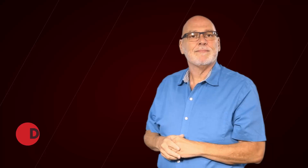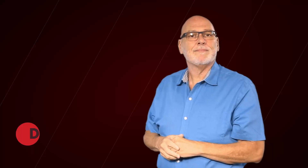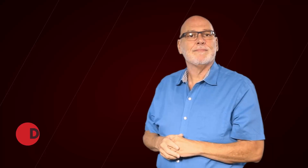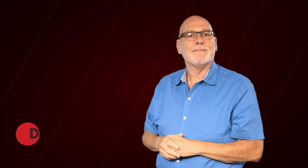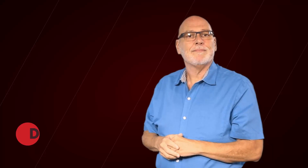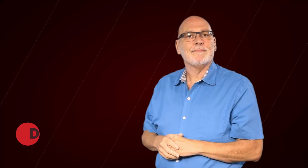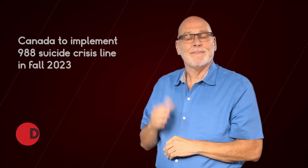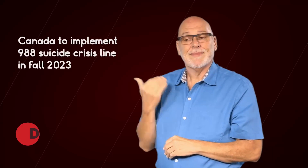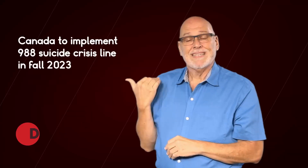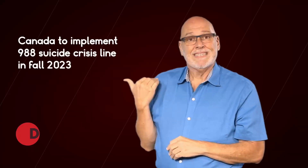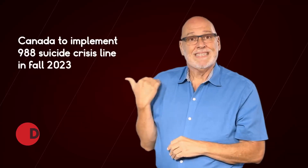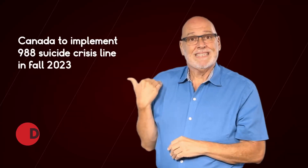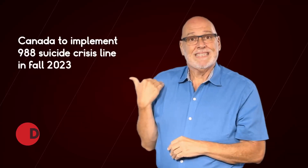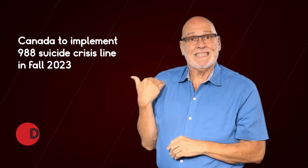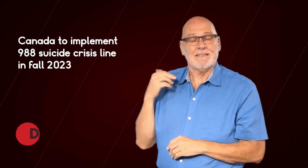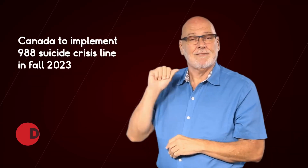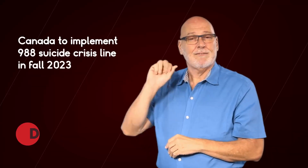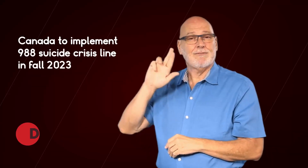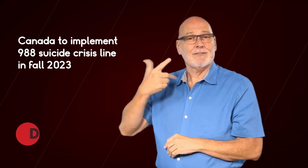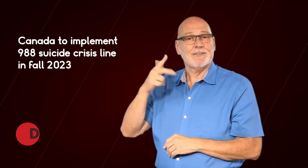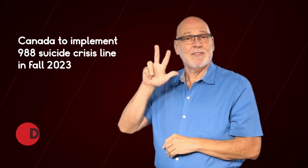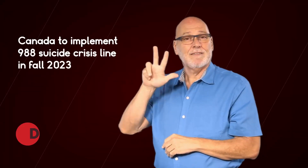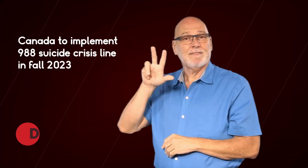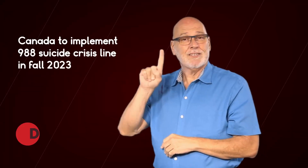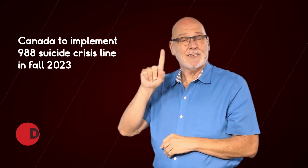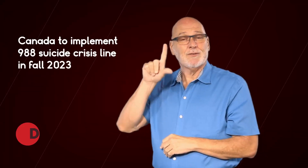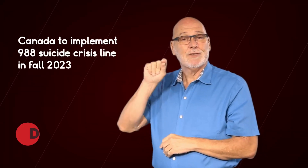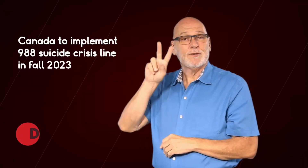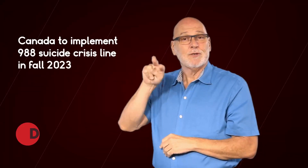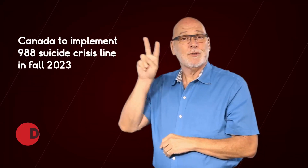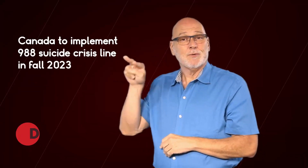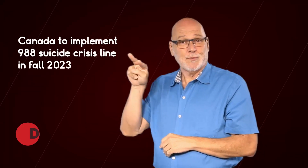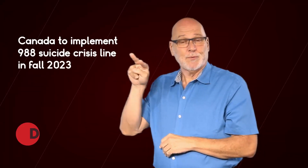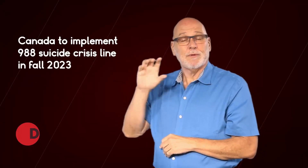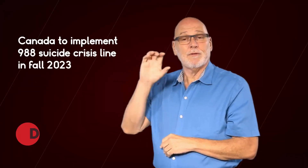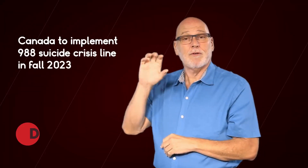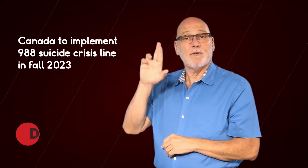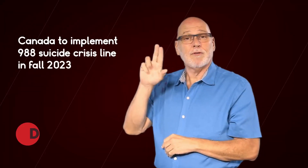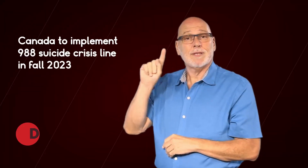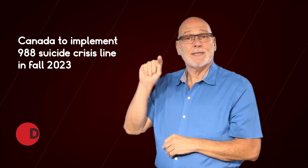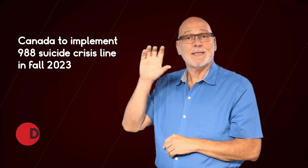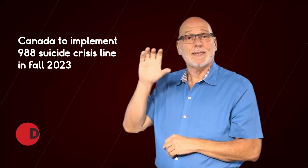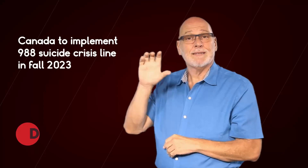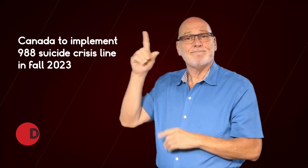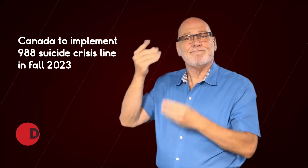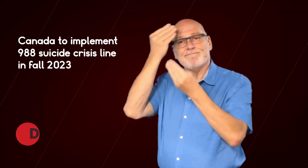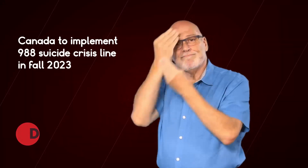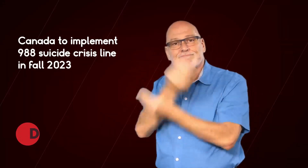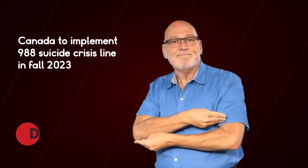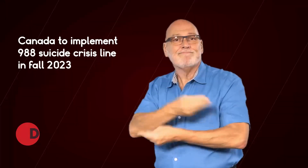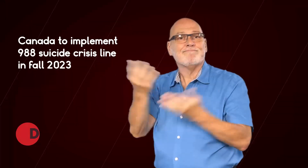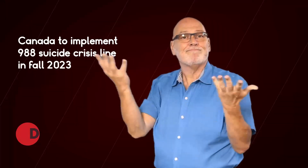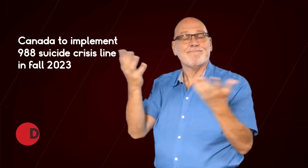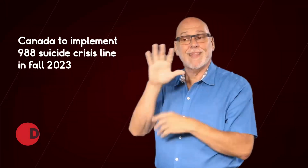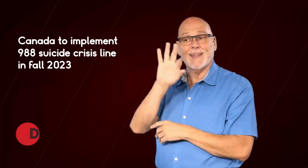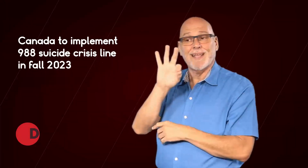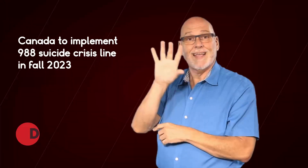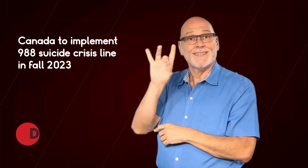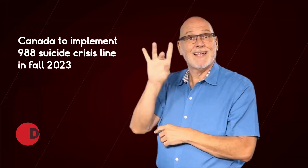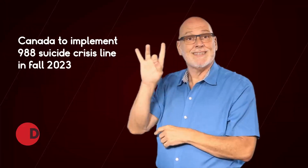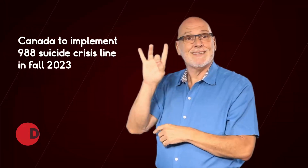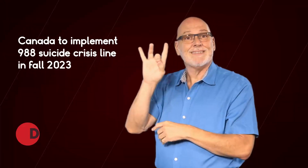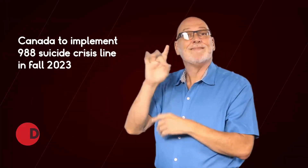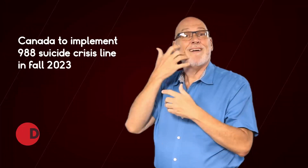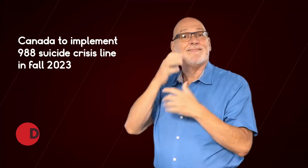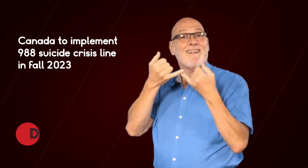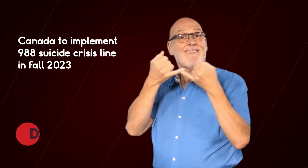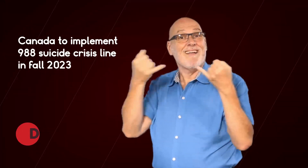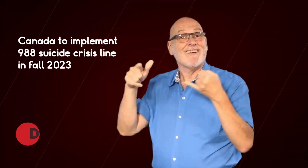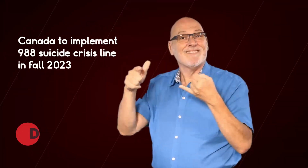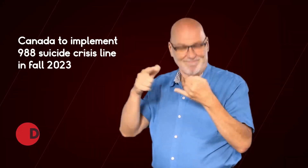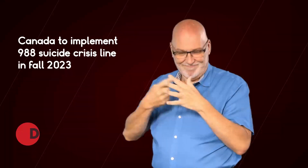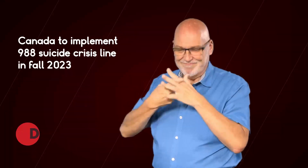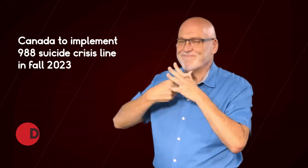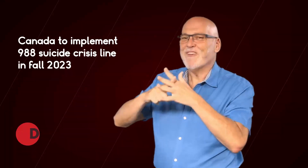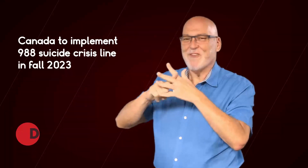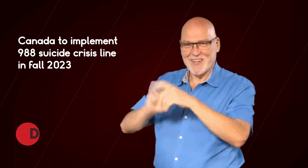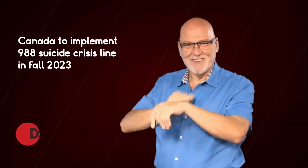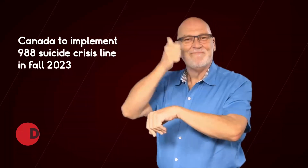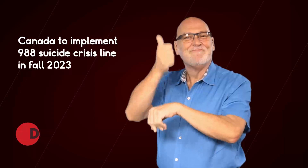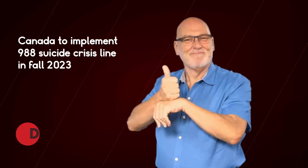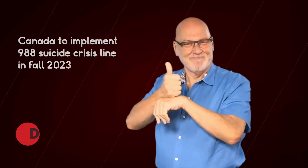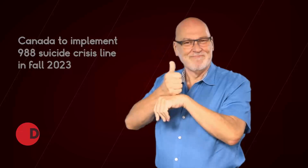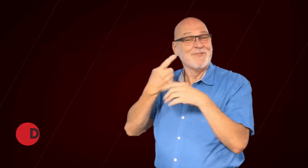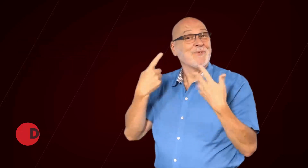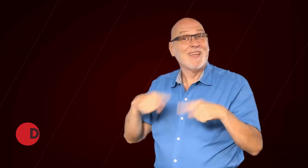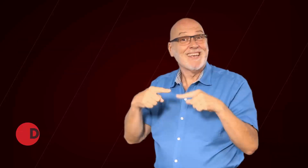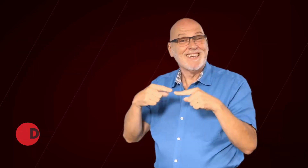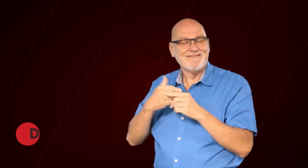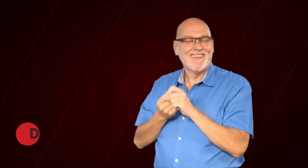On August 31st, 2022 CRTC announced that the 988 Hotline would start at the end of